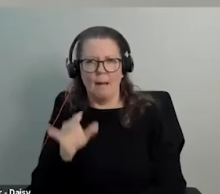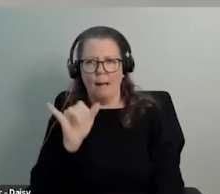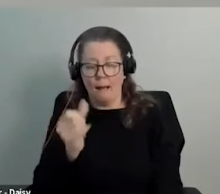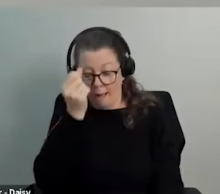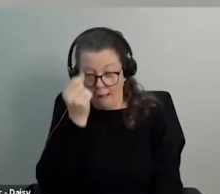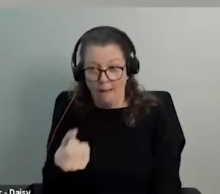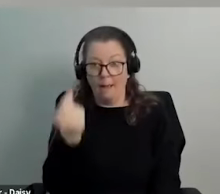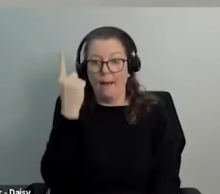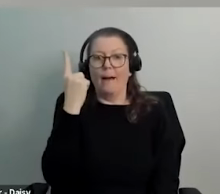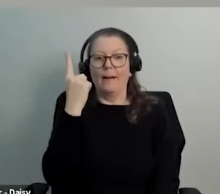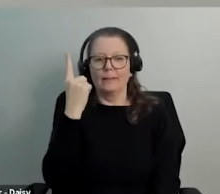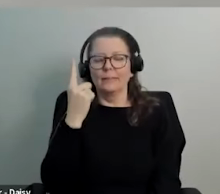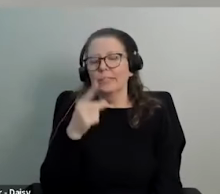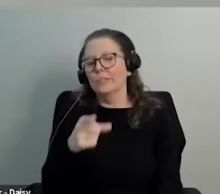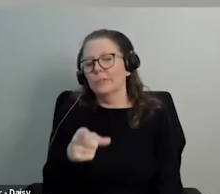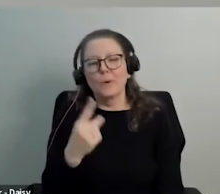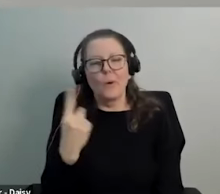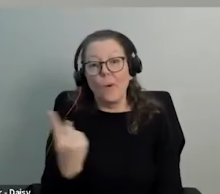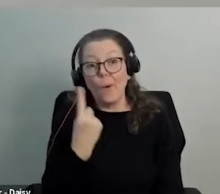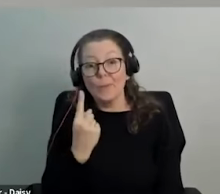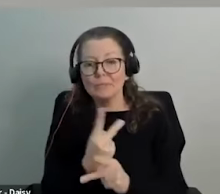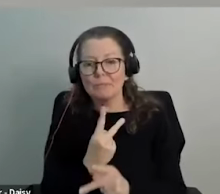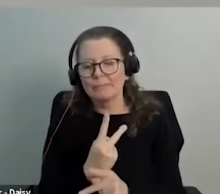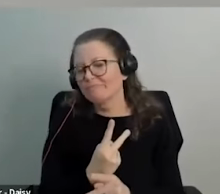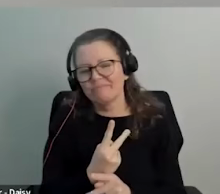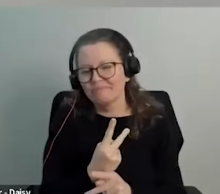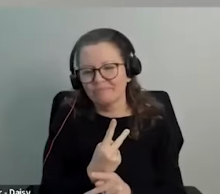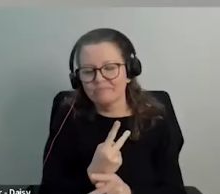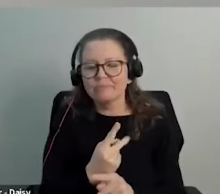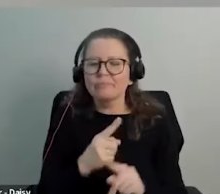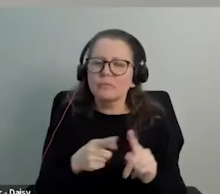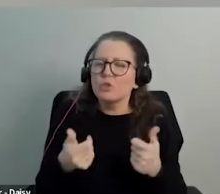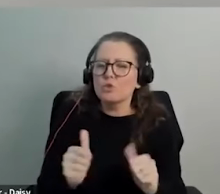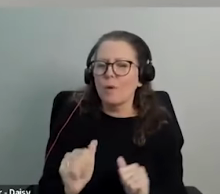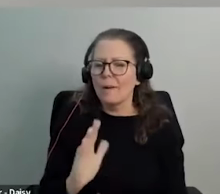that out with every single person you're working with, but I would say like, try to figure it out. Try to figure out what's gonna resonate,